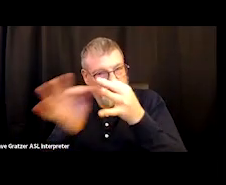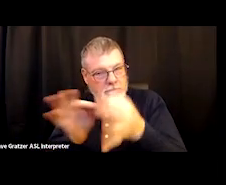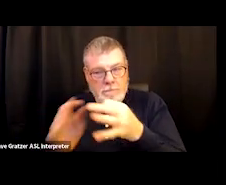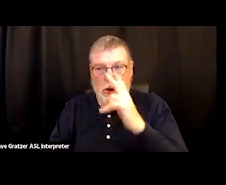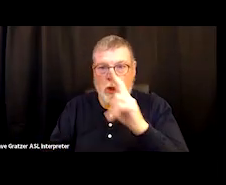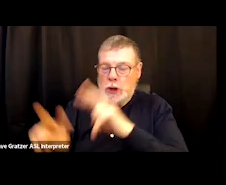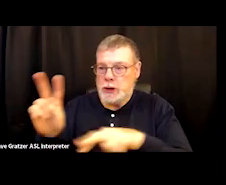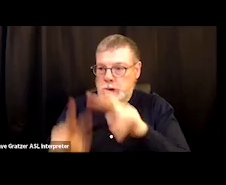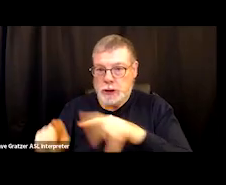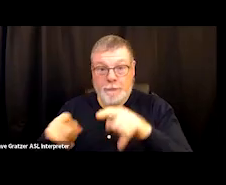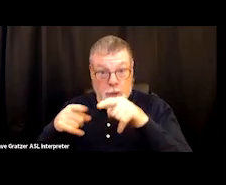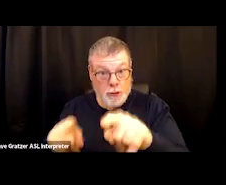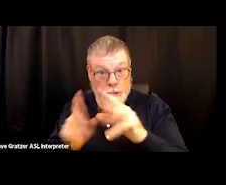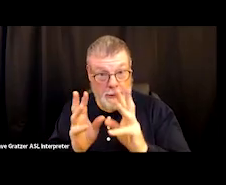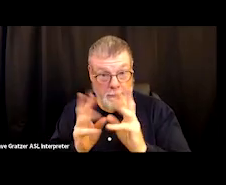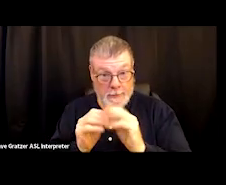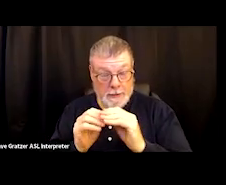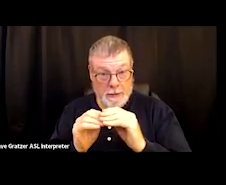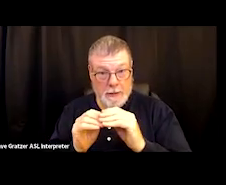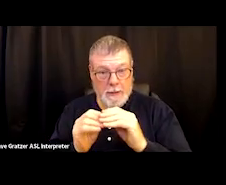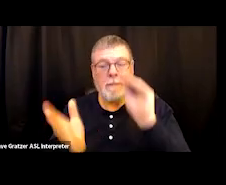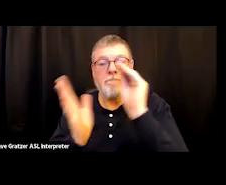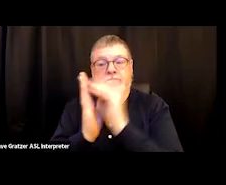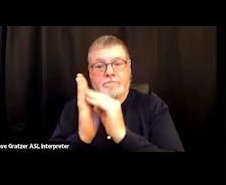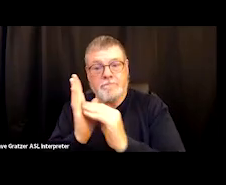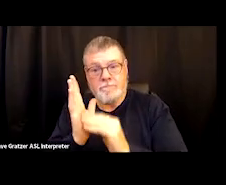during case management meetings with Mike and these symptoms that you observed